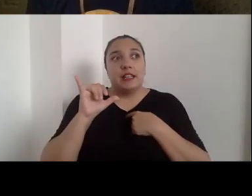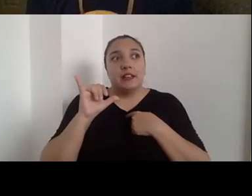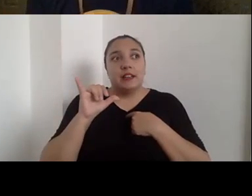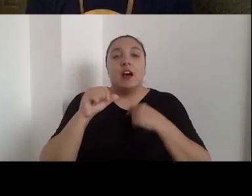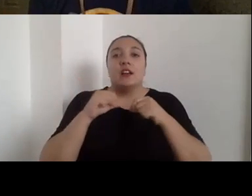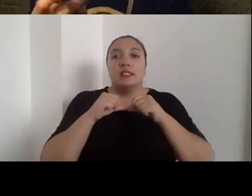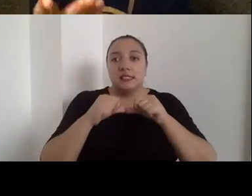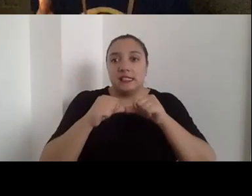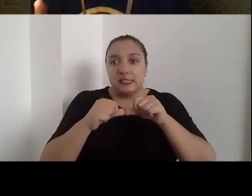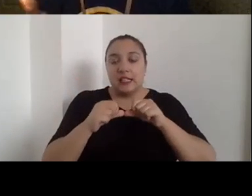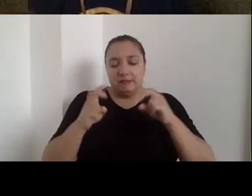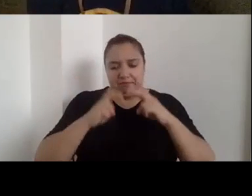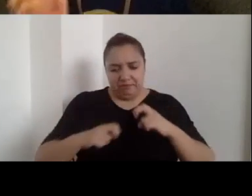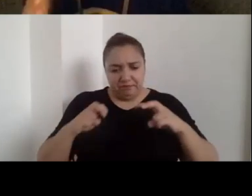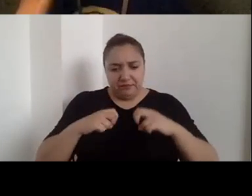understanding as to that why.